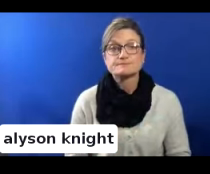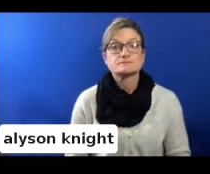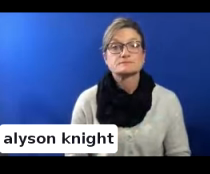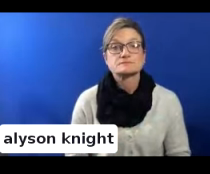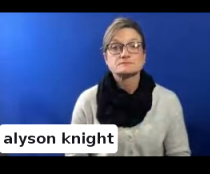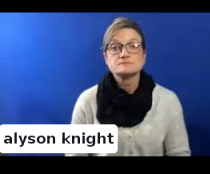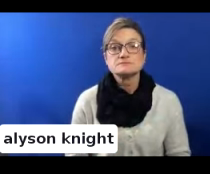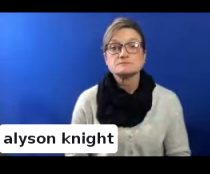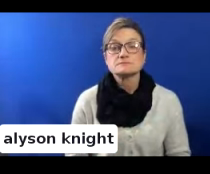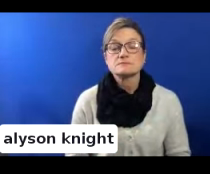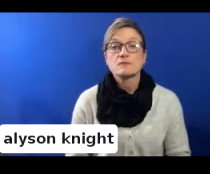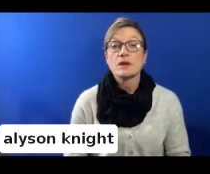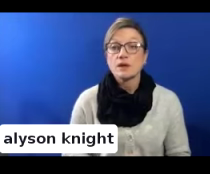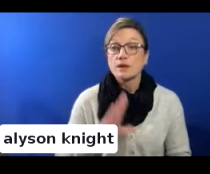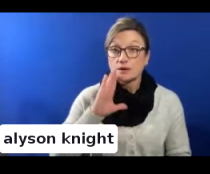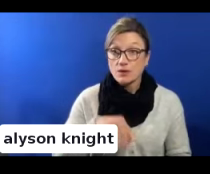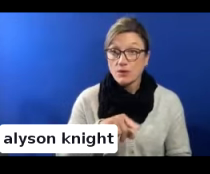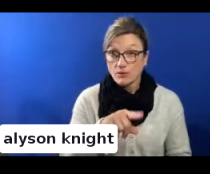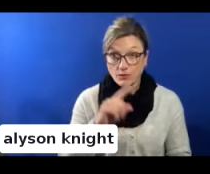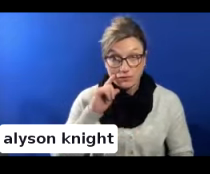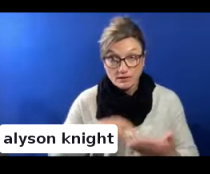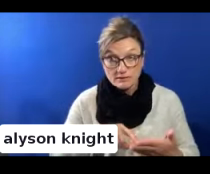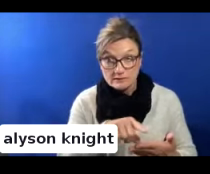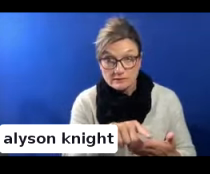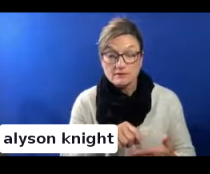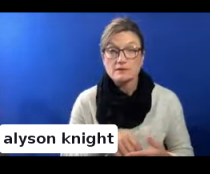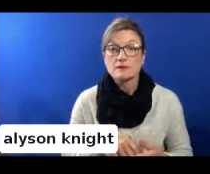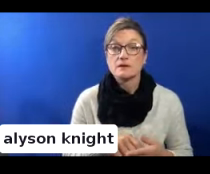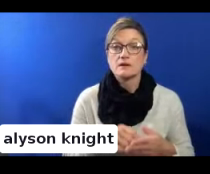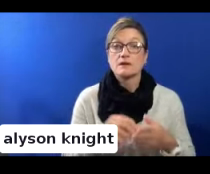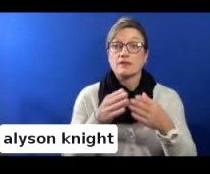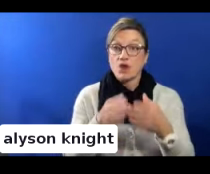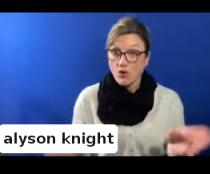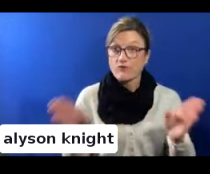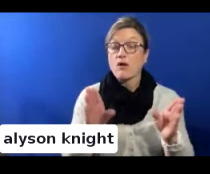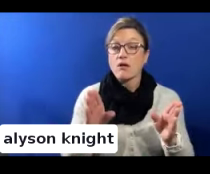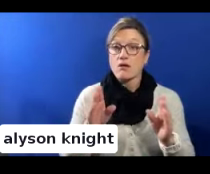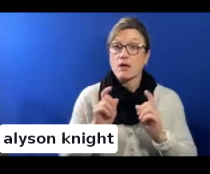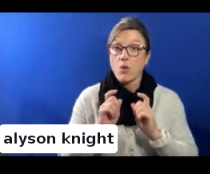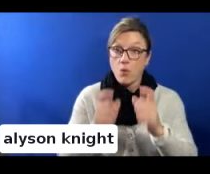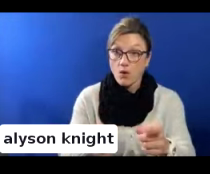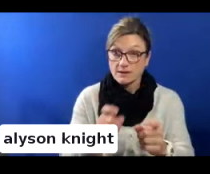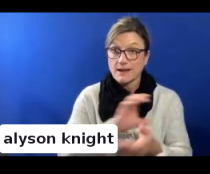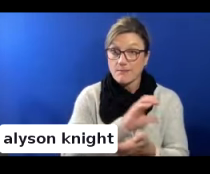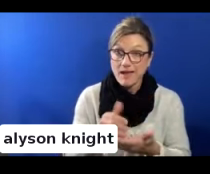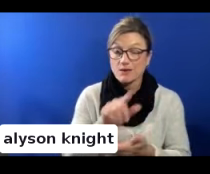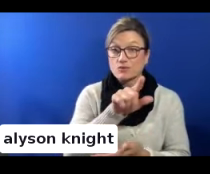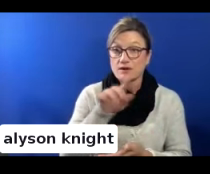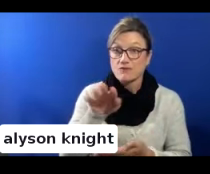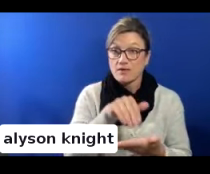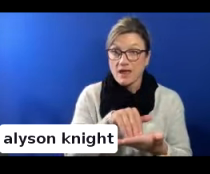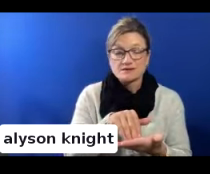Please note that the overall awarded the amount of $24,000 does not change.